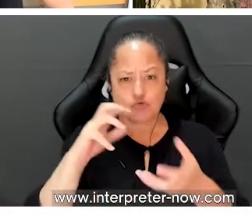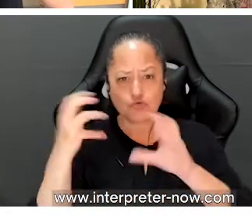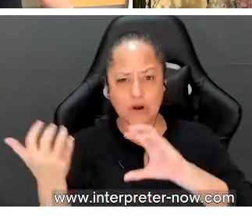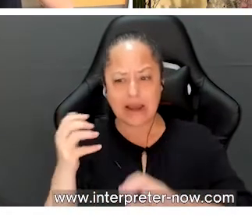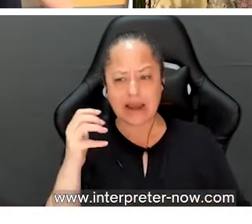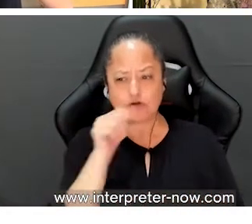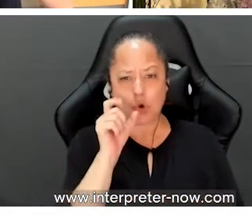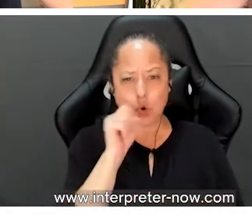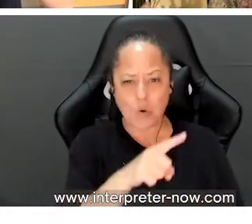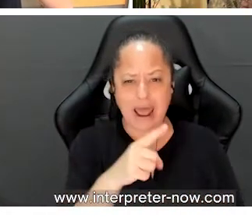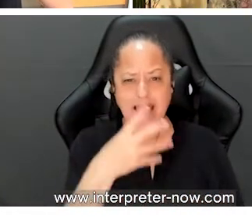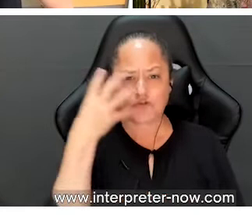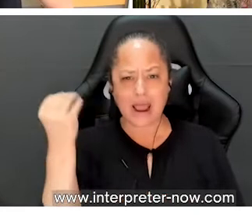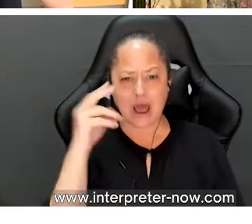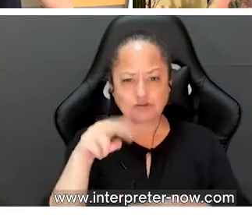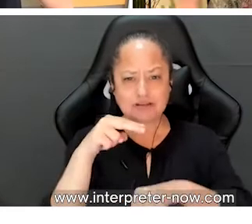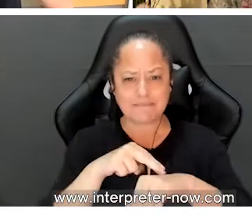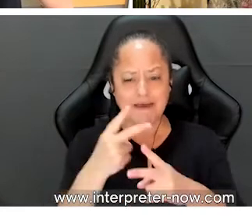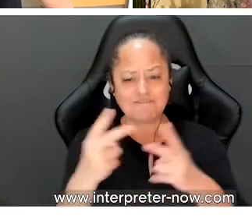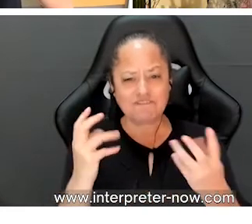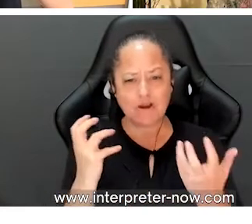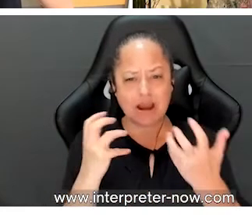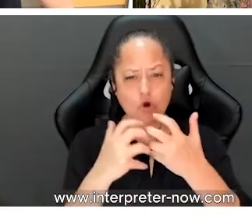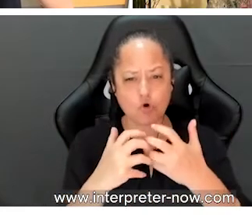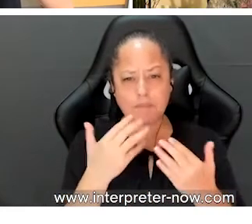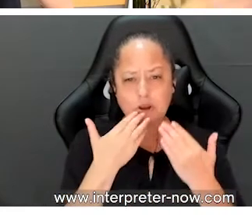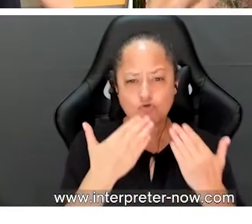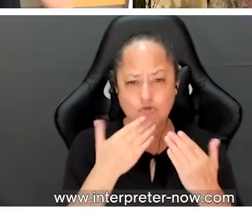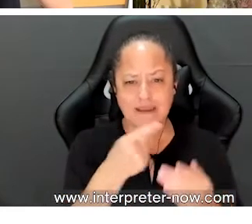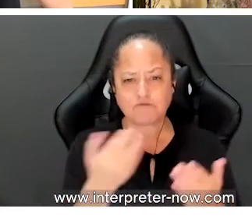outside of the norm, be very accommodating, just be grateful that you're here, and this